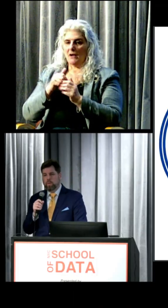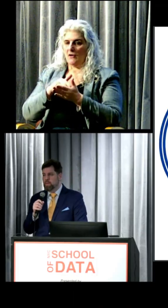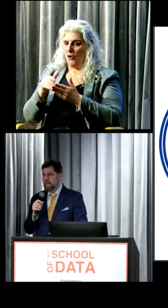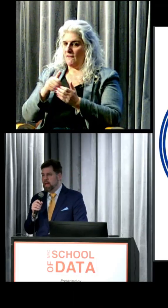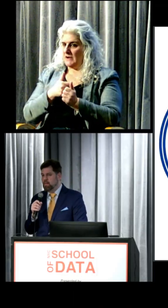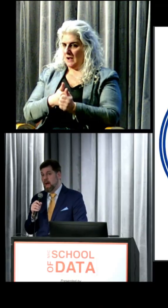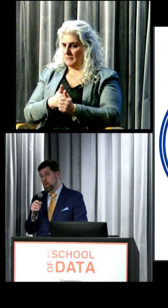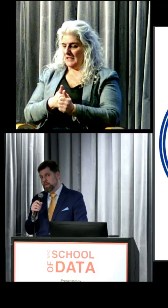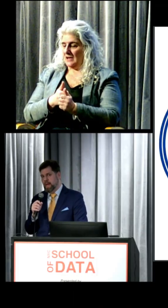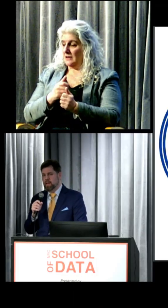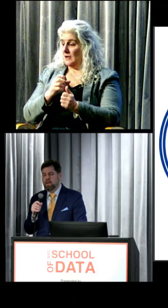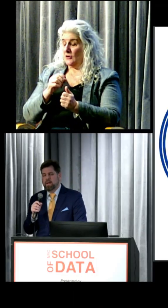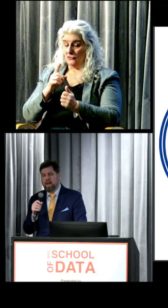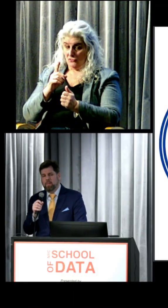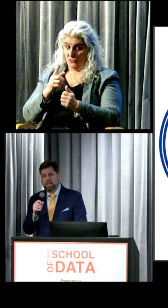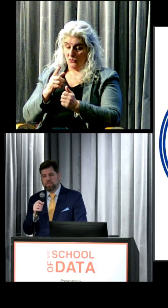It wasn't being taught in a didactic way.